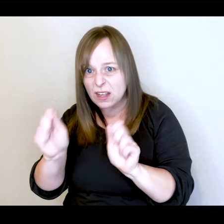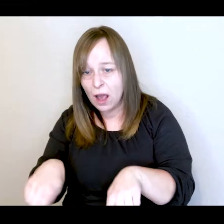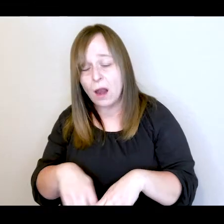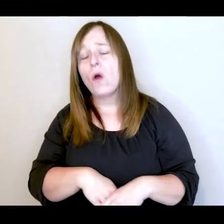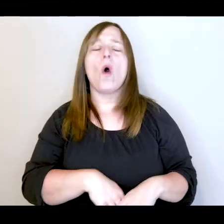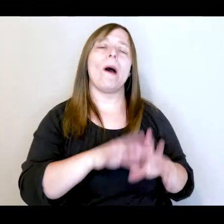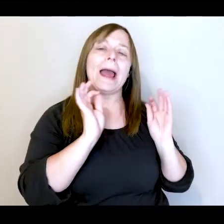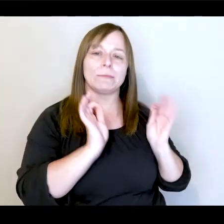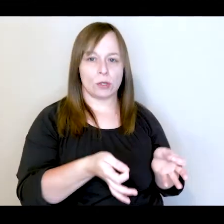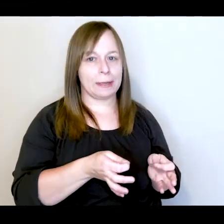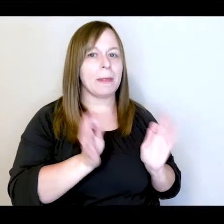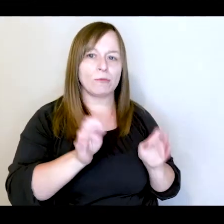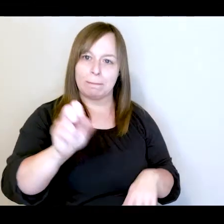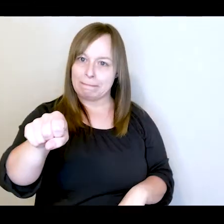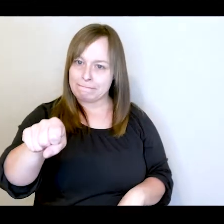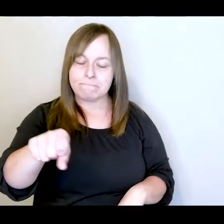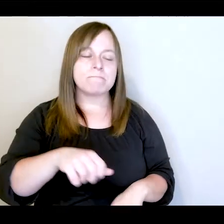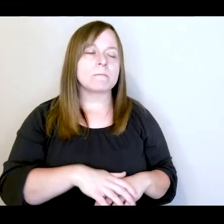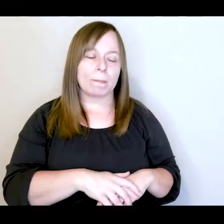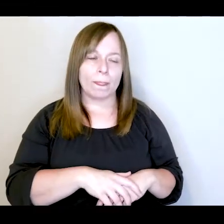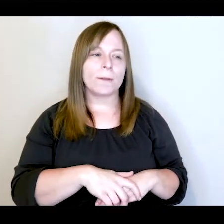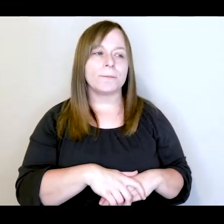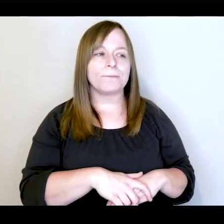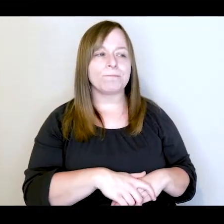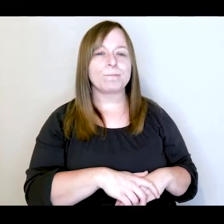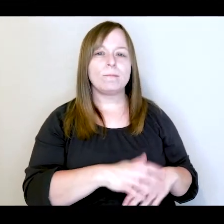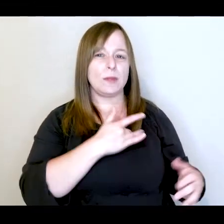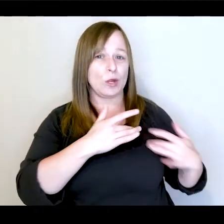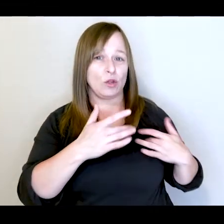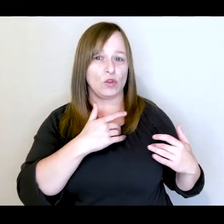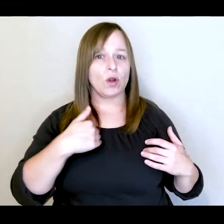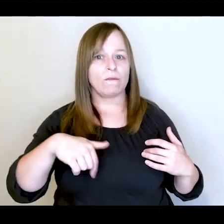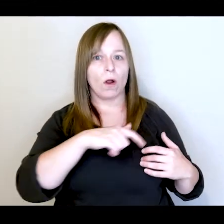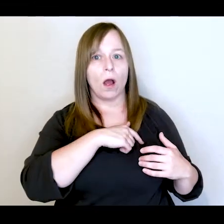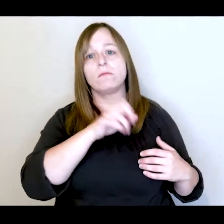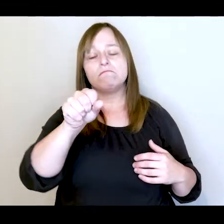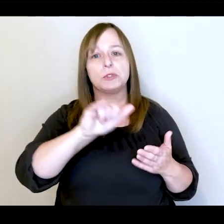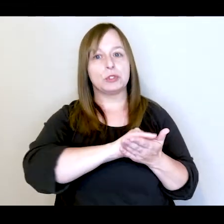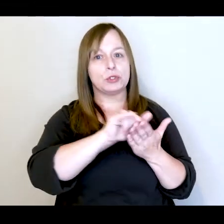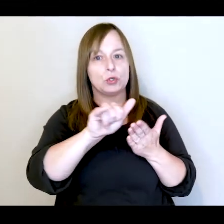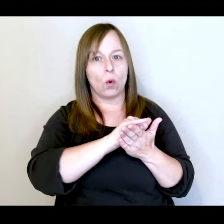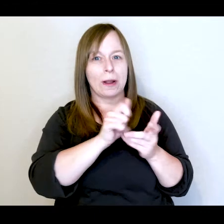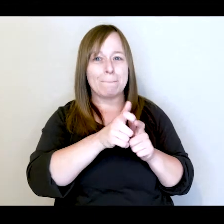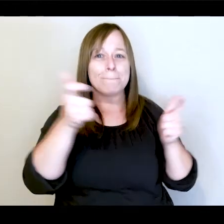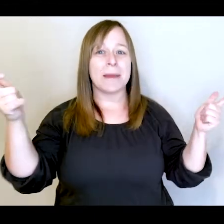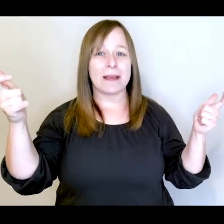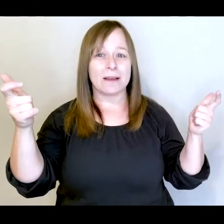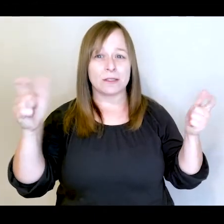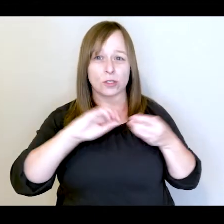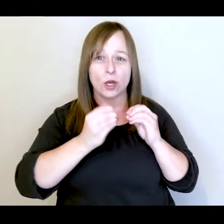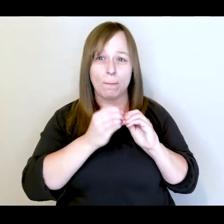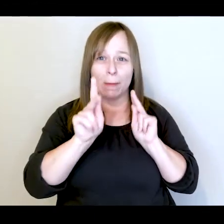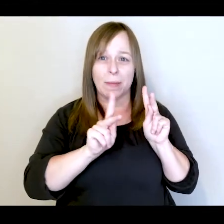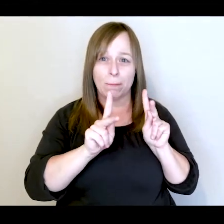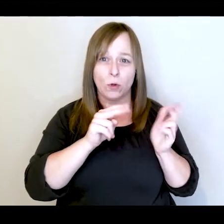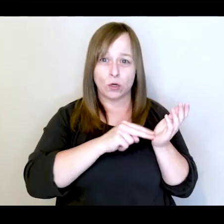Absolutely, absolutely. It's a big concern for us. New York has the biggest population of people in